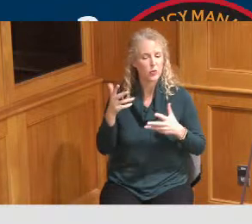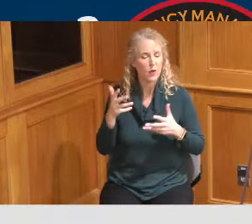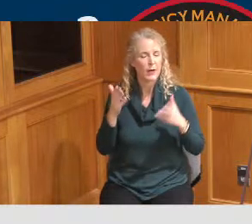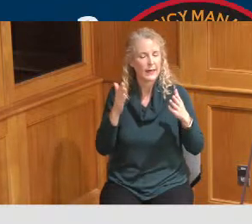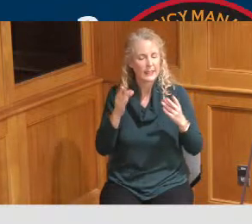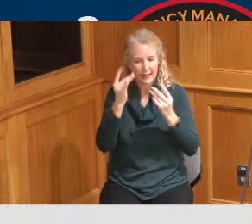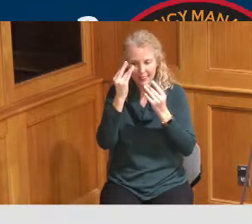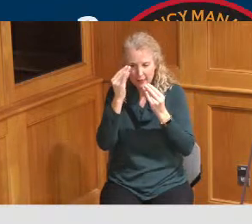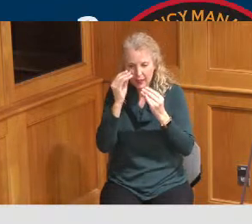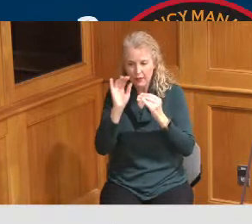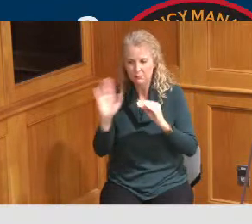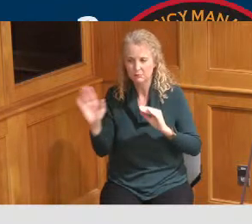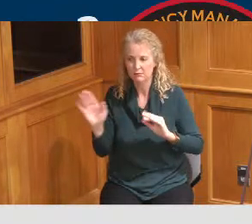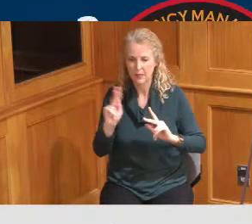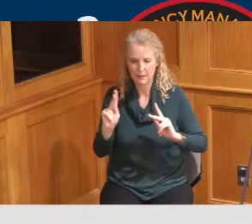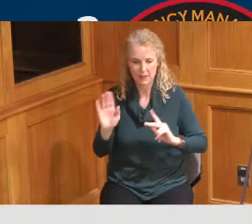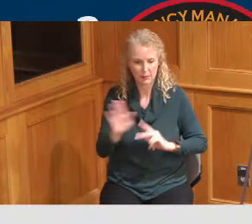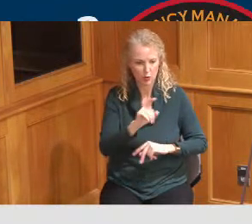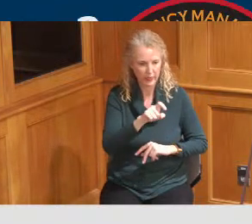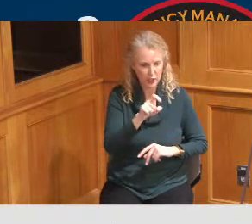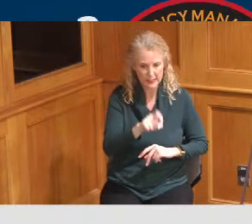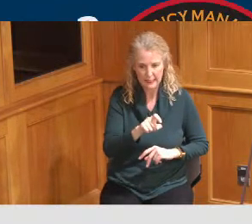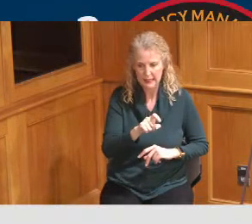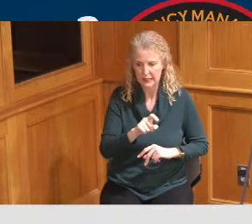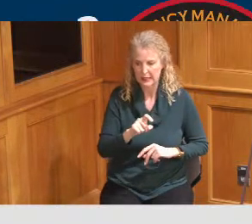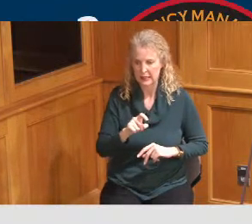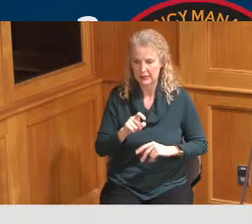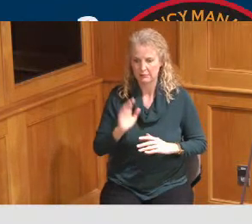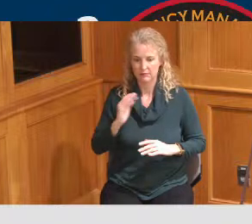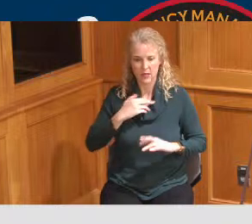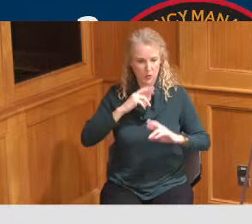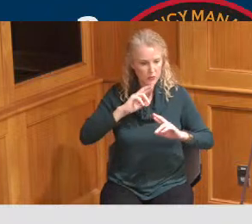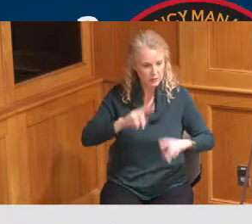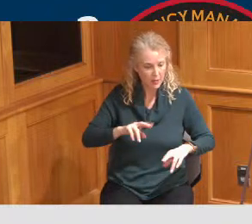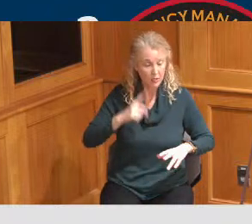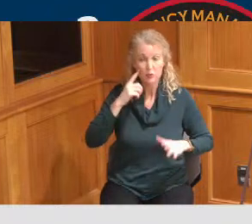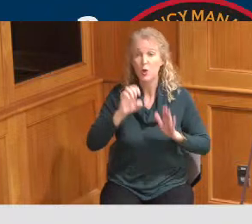might their needs be for example one of the most challenging and again you'll see it in